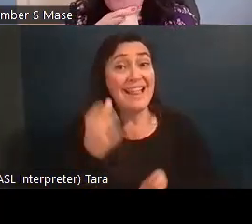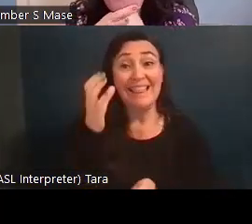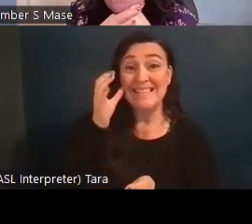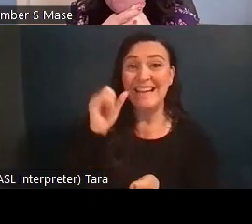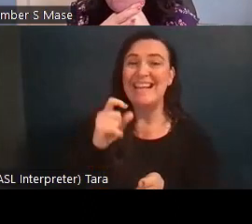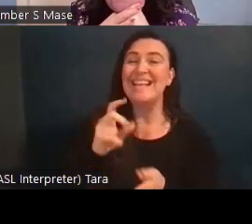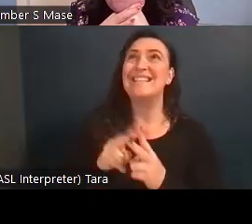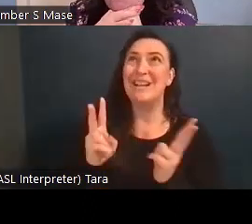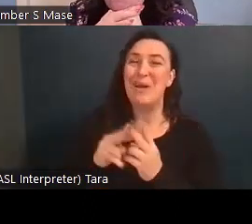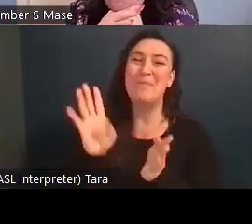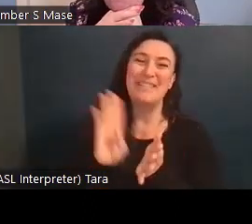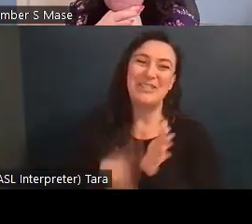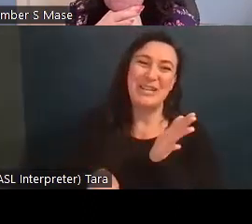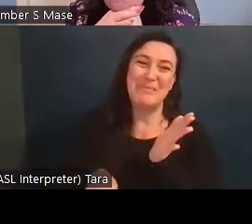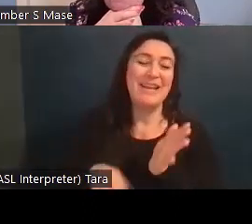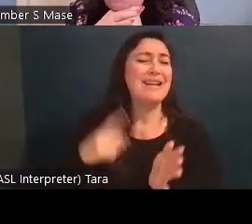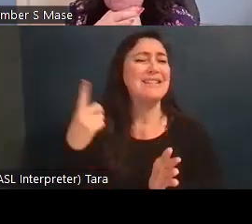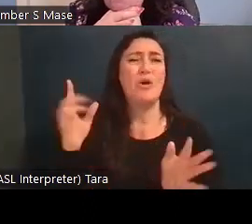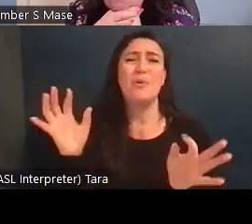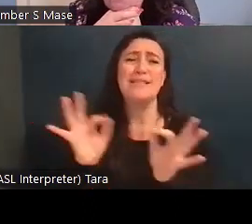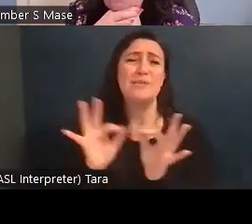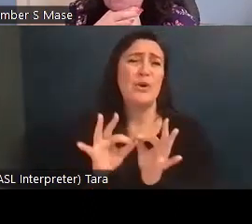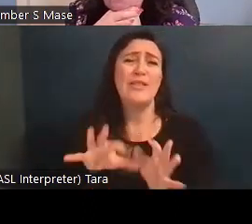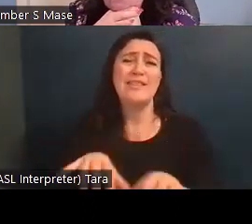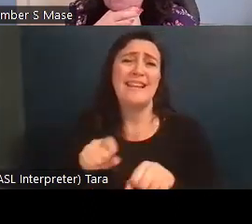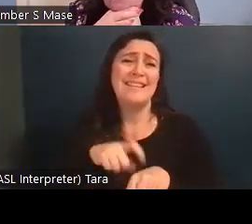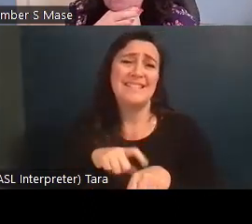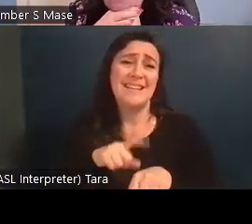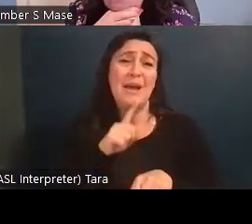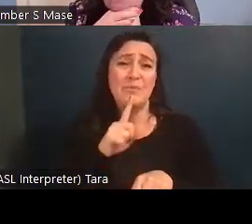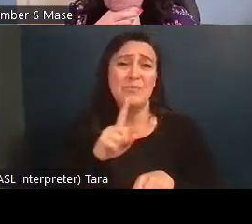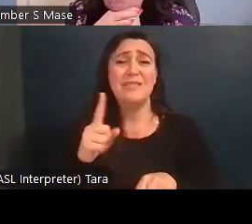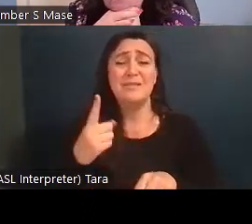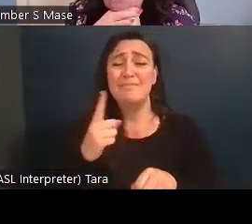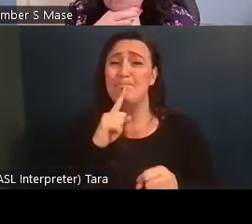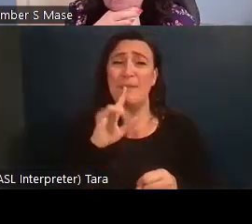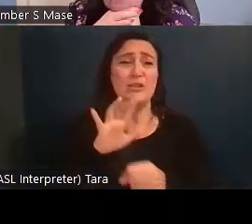It's always worth taking the time to really make sure that feedback is being heard.